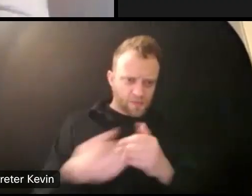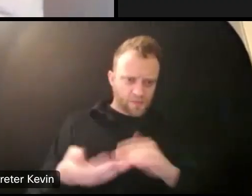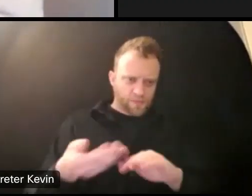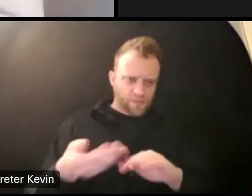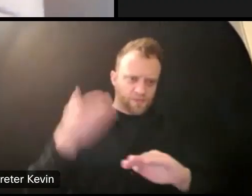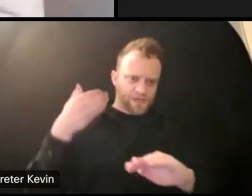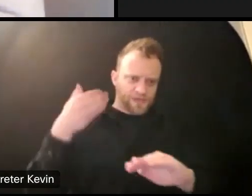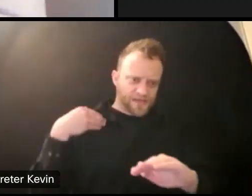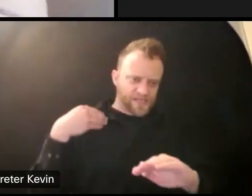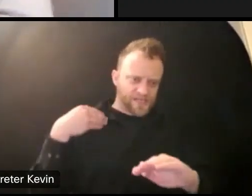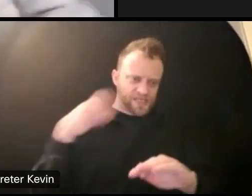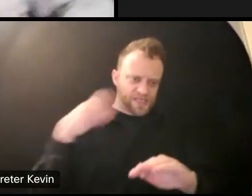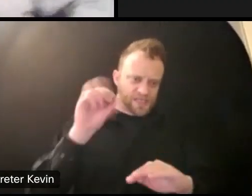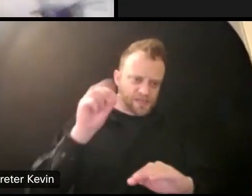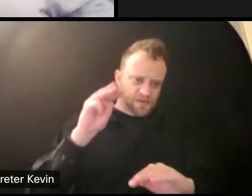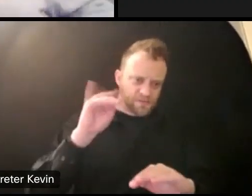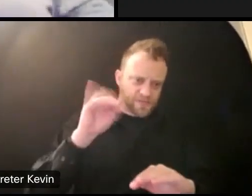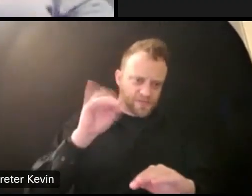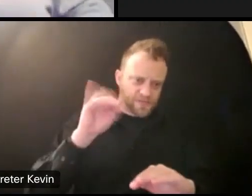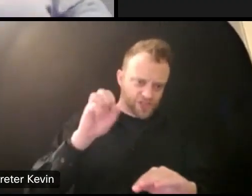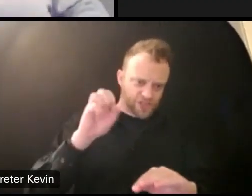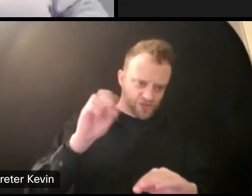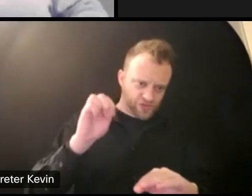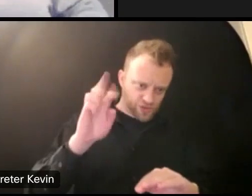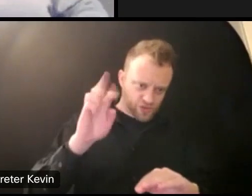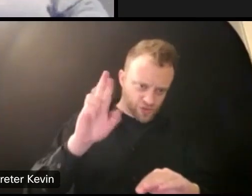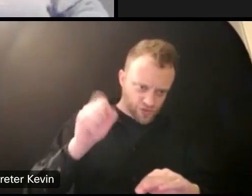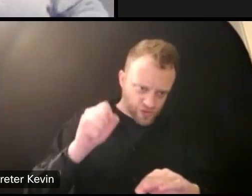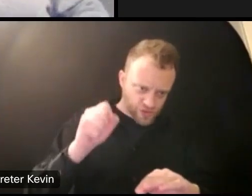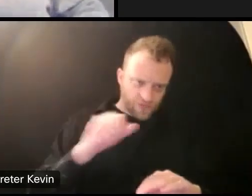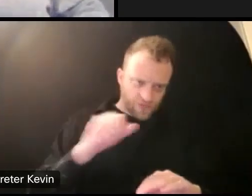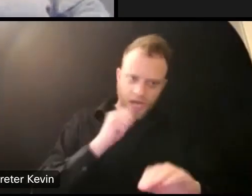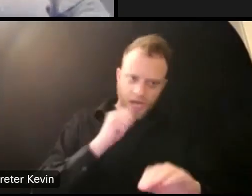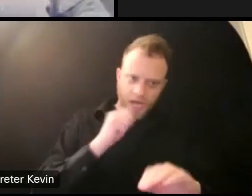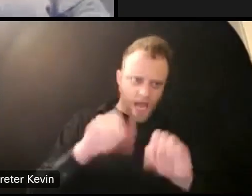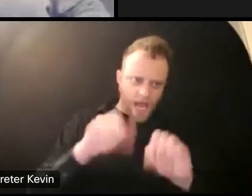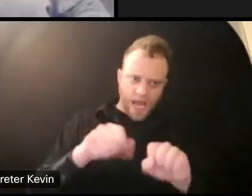to assign those accounts now and give incoming Commissioners access to those. For example,